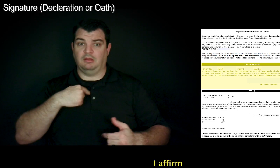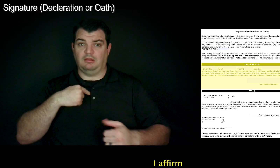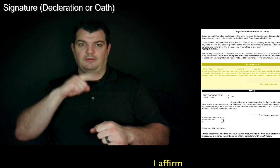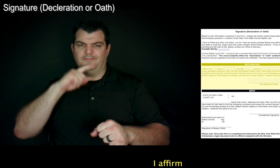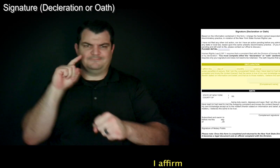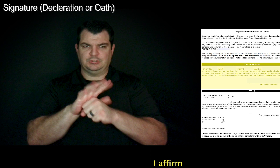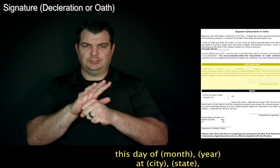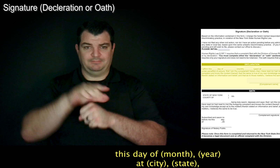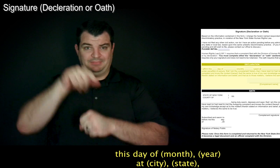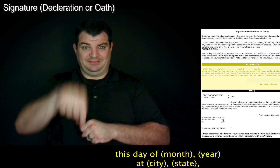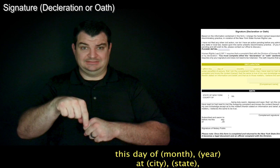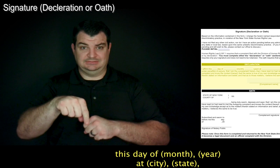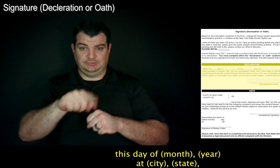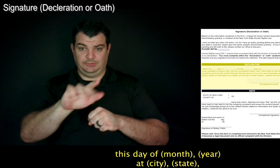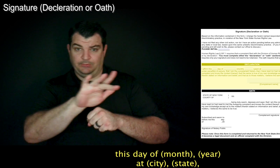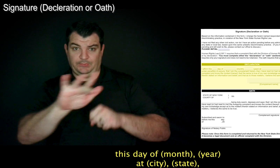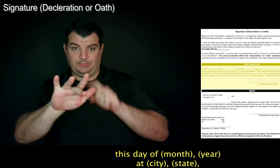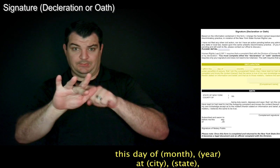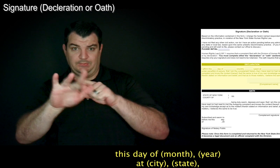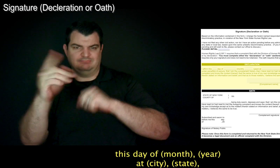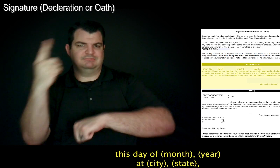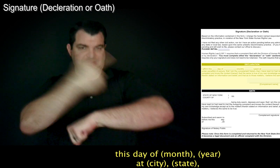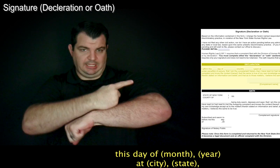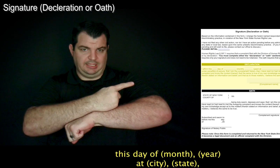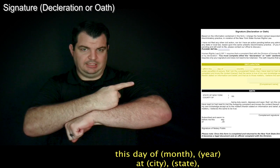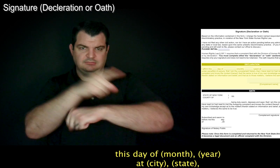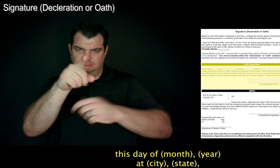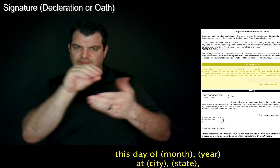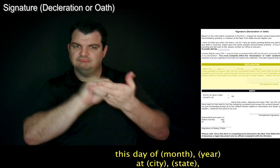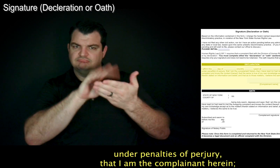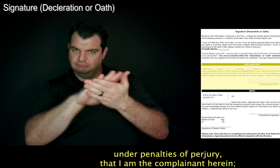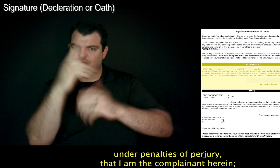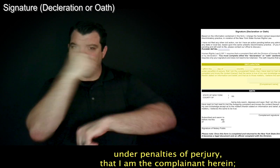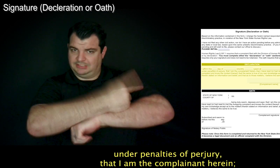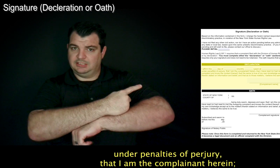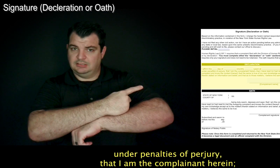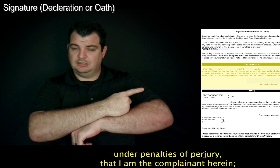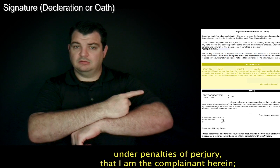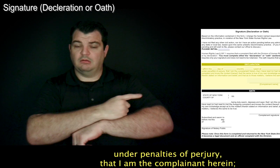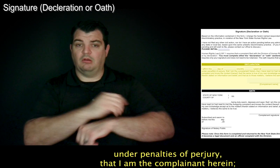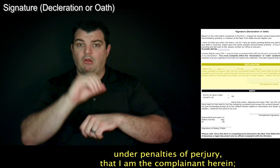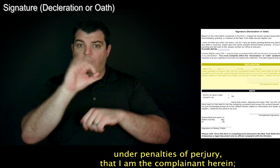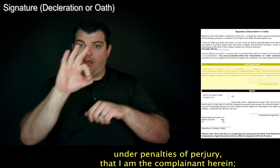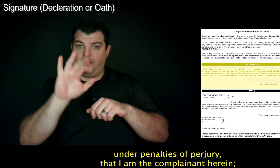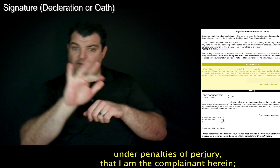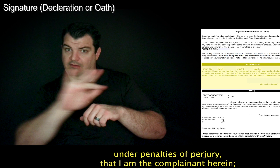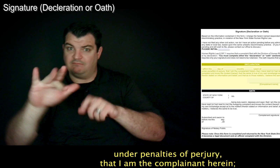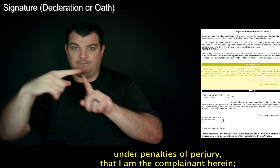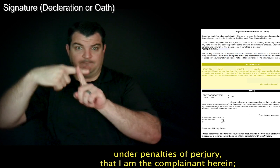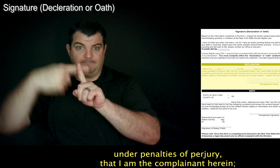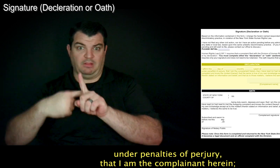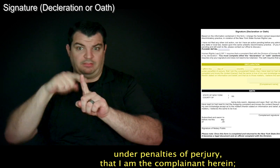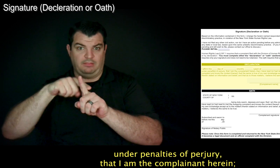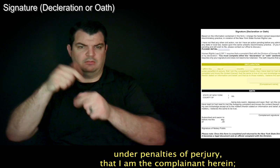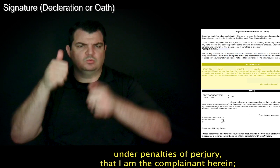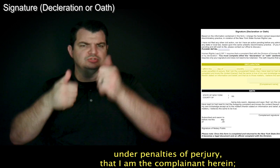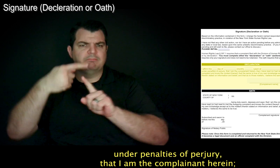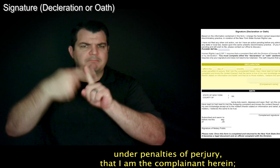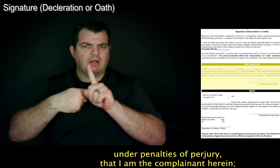I affirm this day of (month), (year) at (city), (state), under penalties of perjury, that I am the complainant herein;